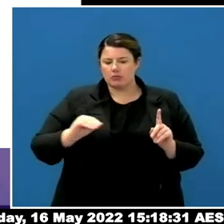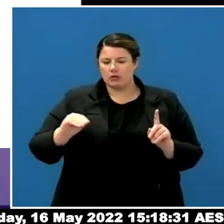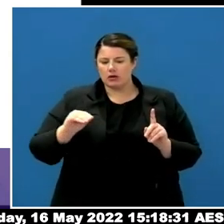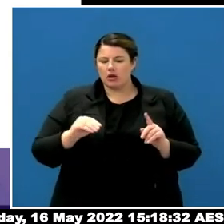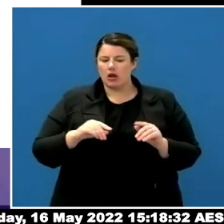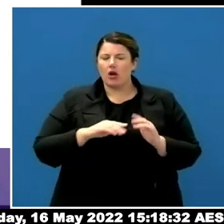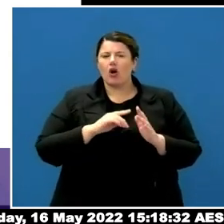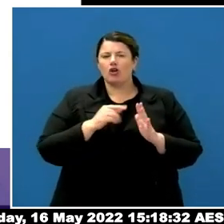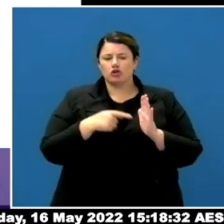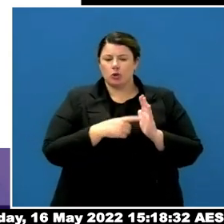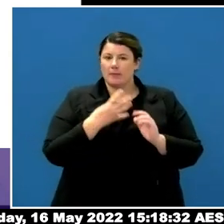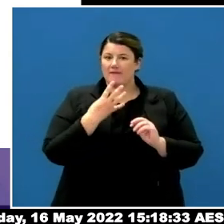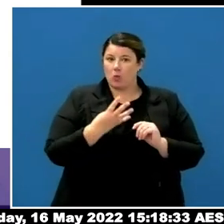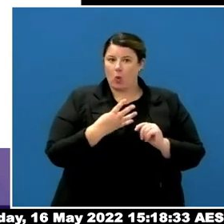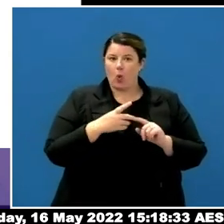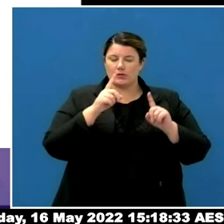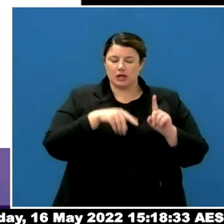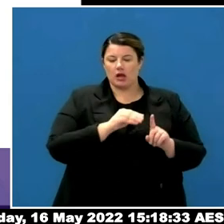he would eventually start in the January.